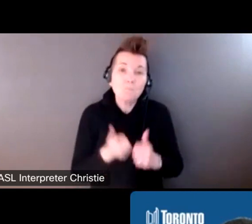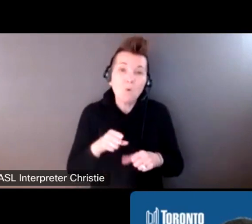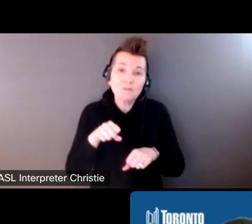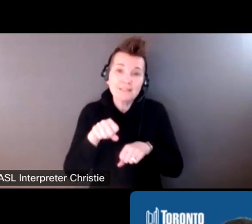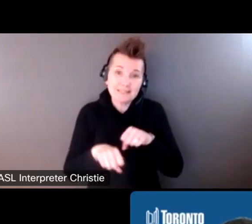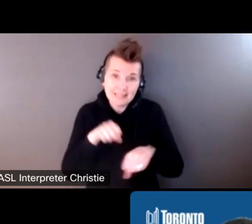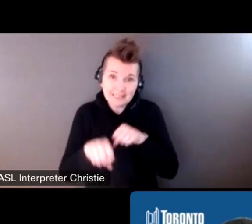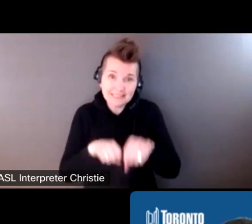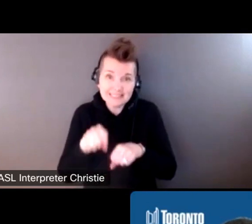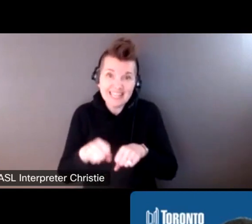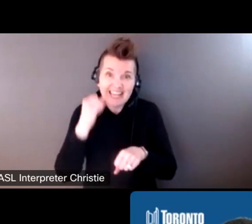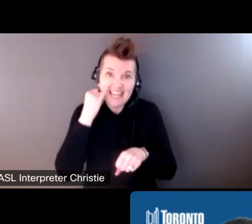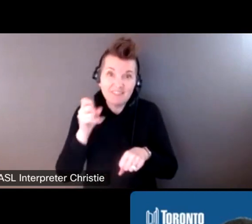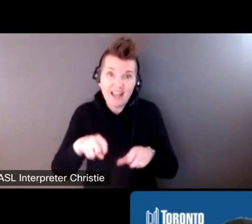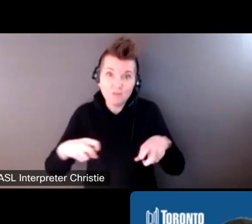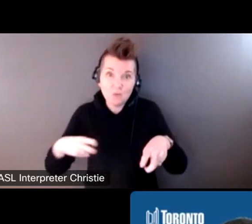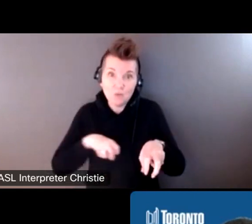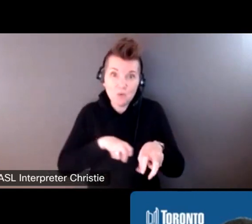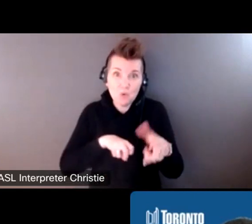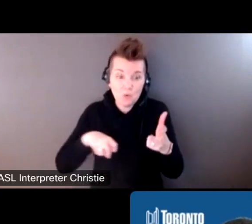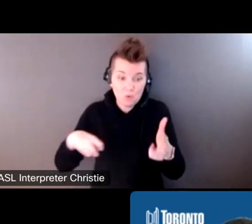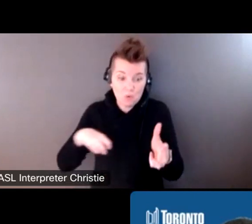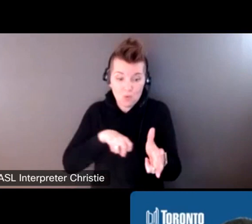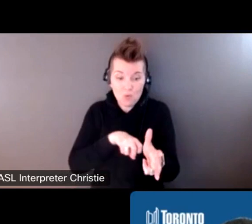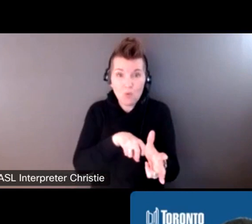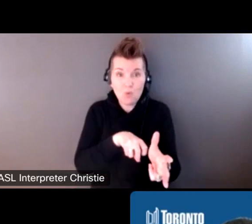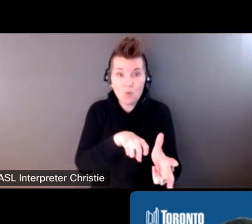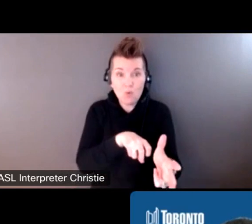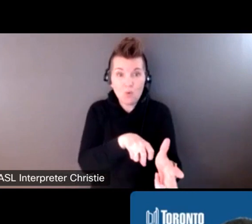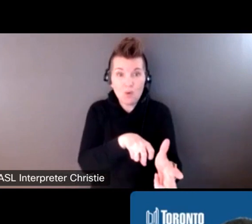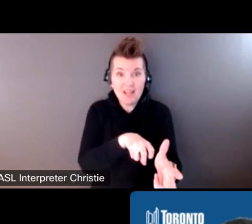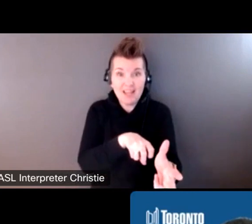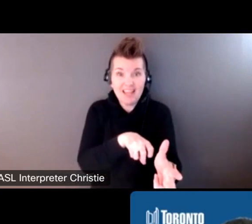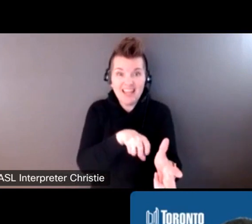the middle of streetcar tracks will usually choose to instead go through the construction